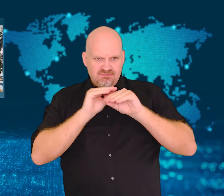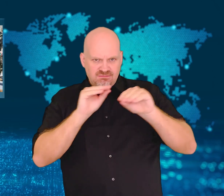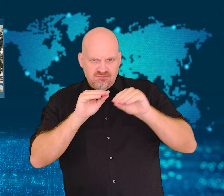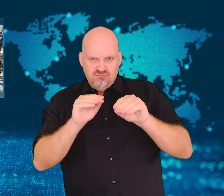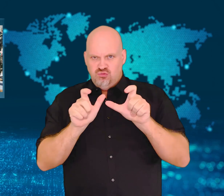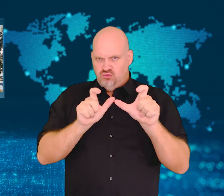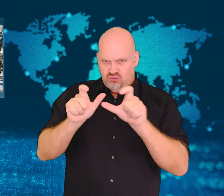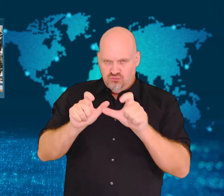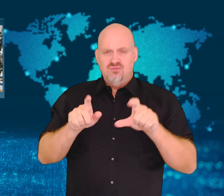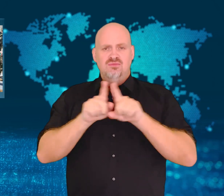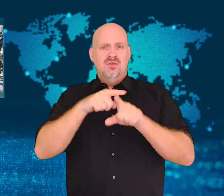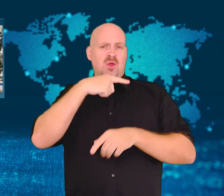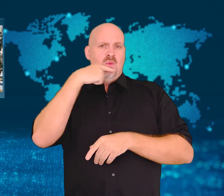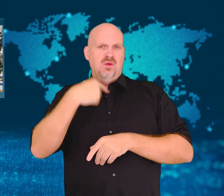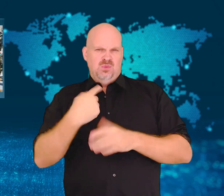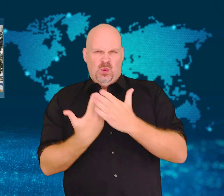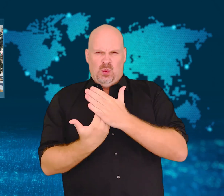protected in many ways.